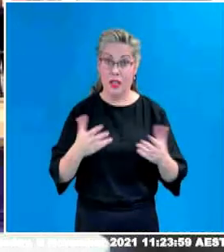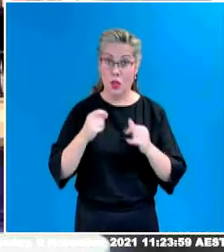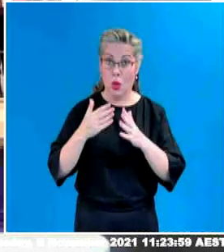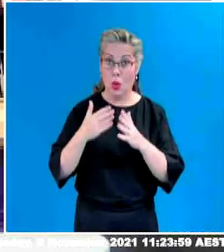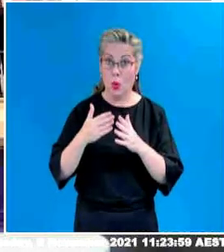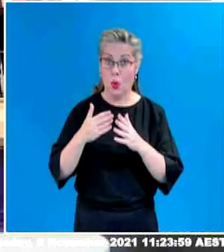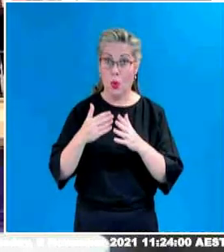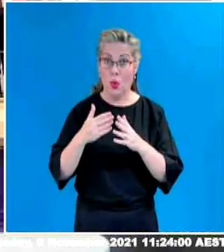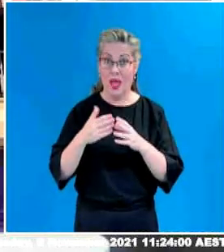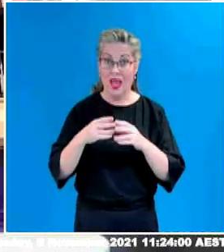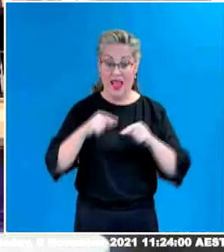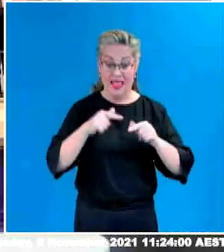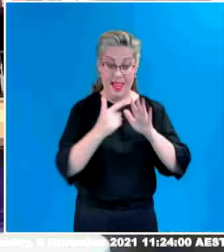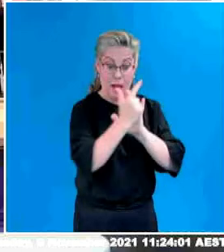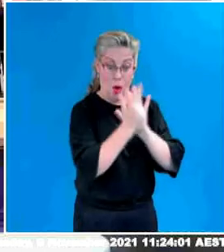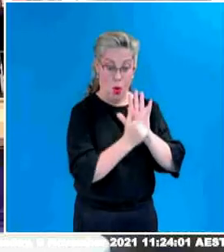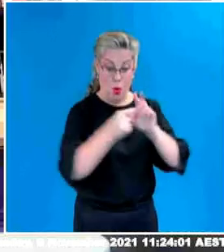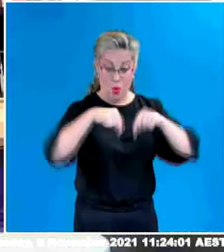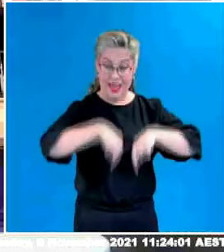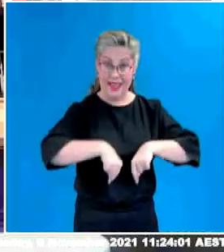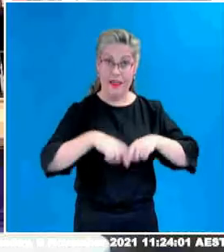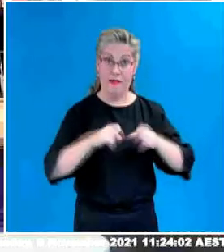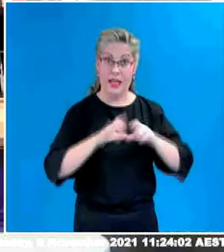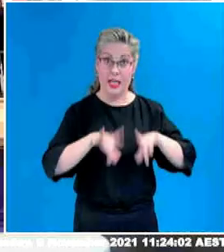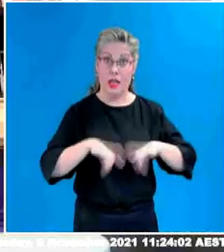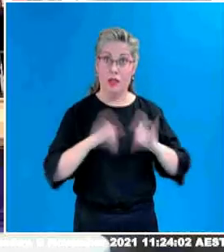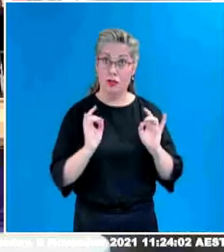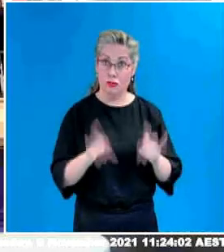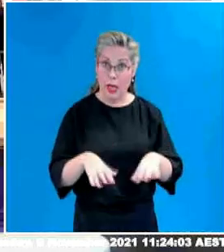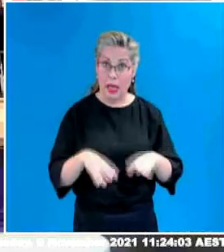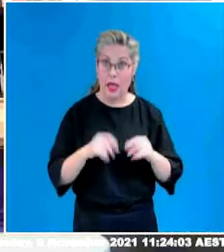No, and there are some real limitations around the legislation.